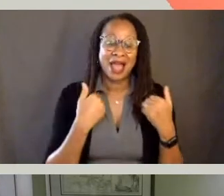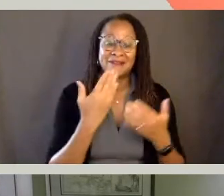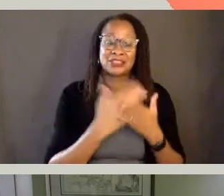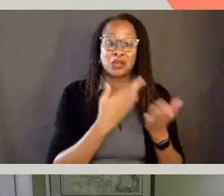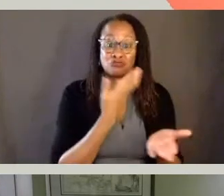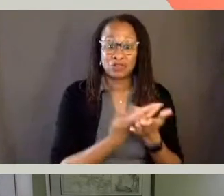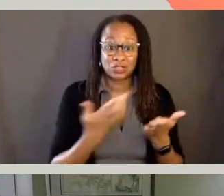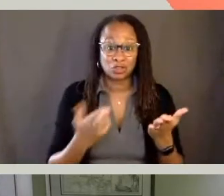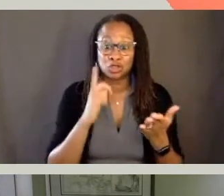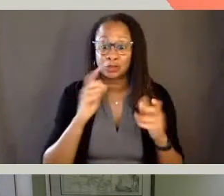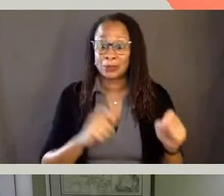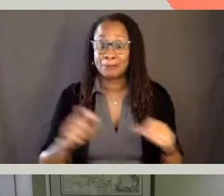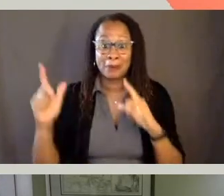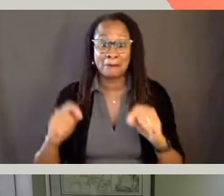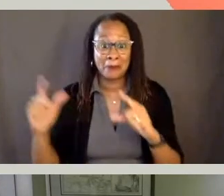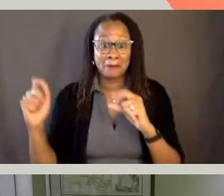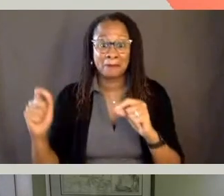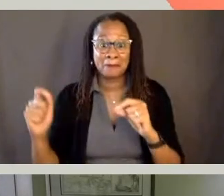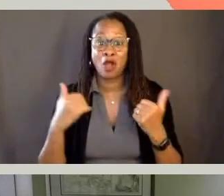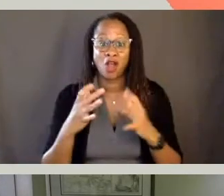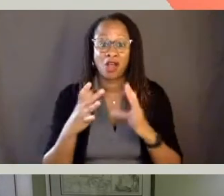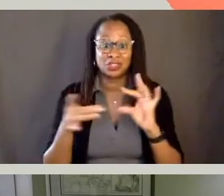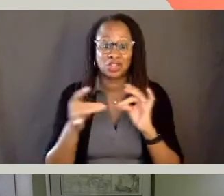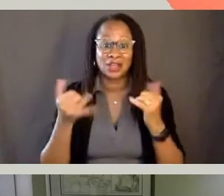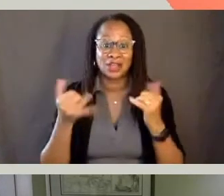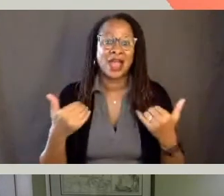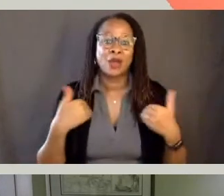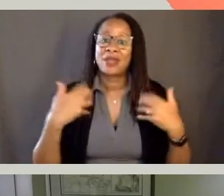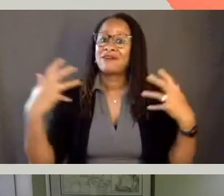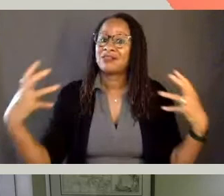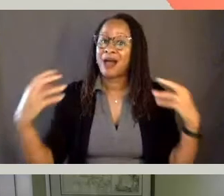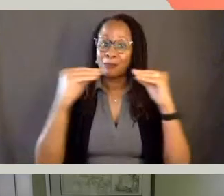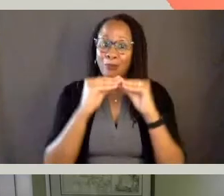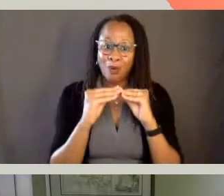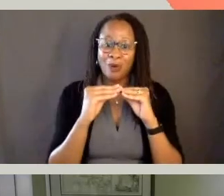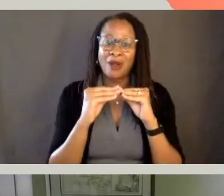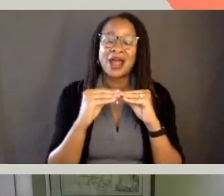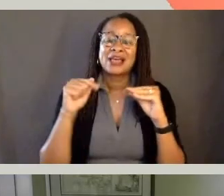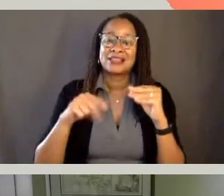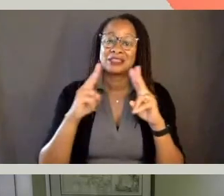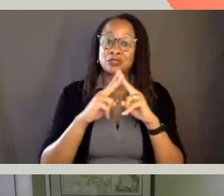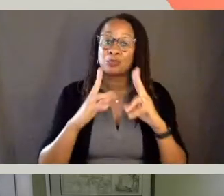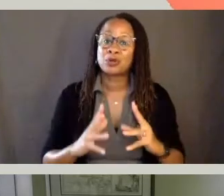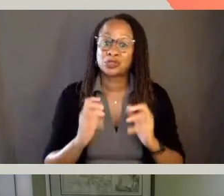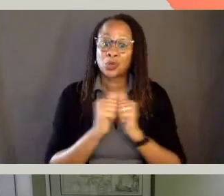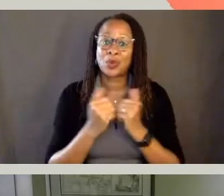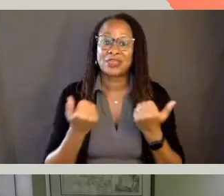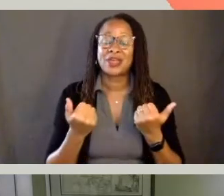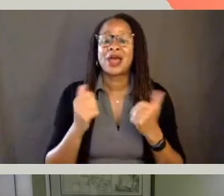that should be coming up on your chat right now, we have many more. This is in partnership with The Alliance of Documentary Editors.